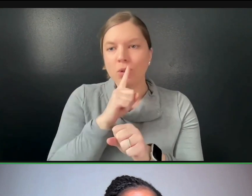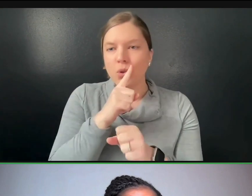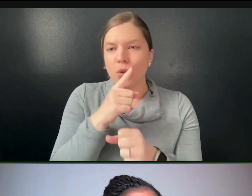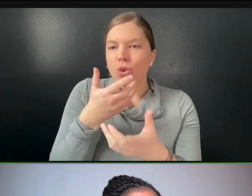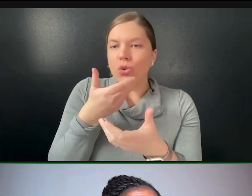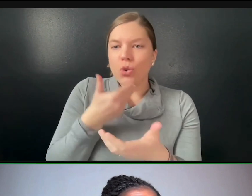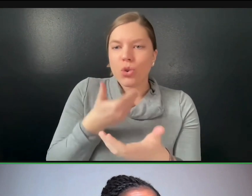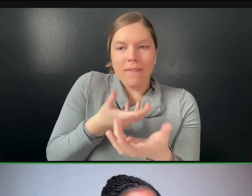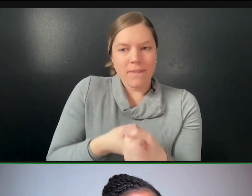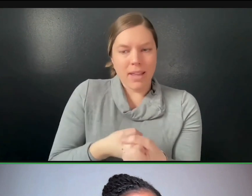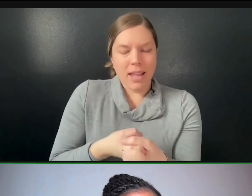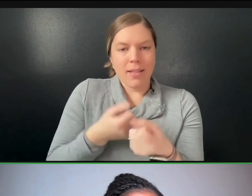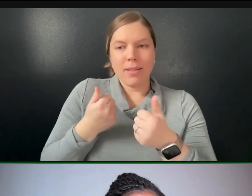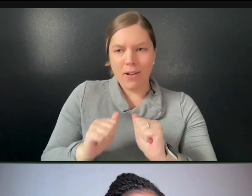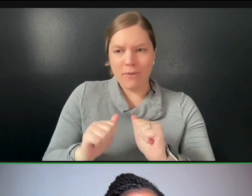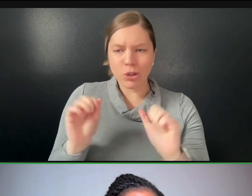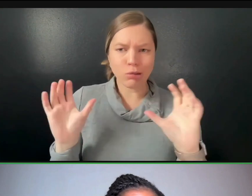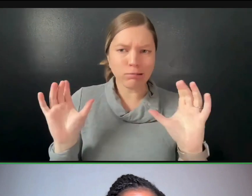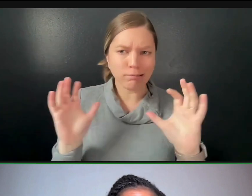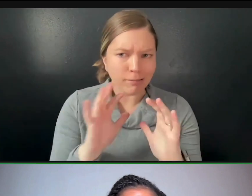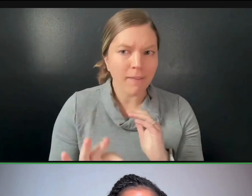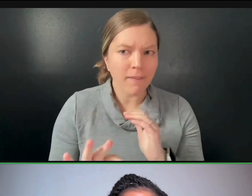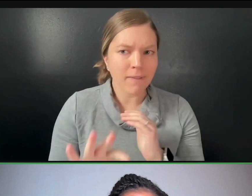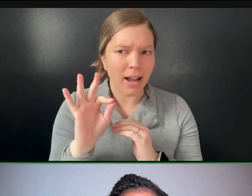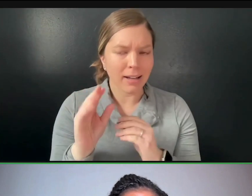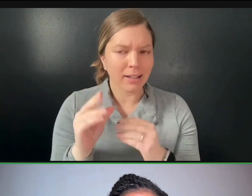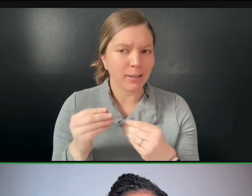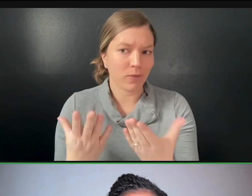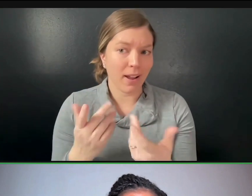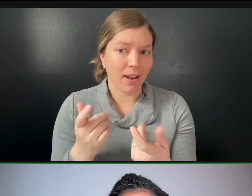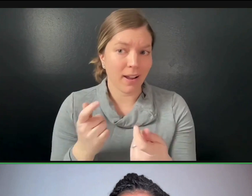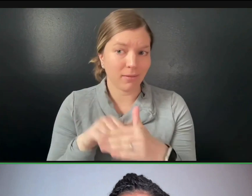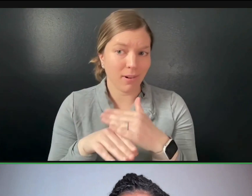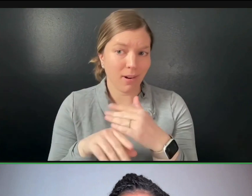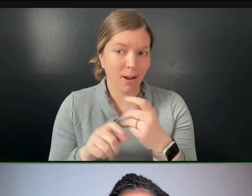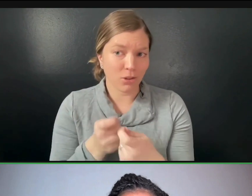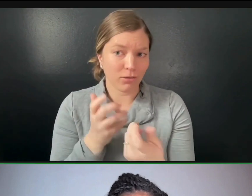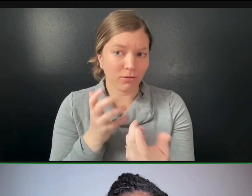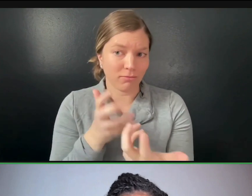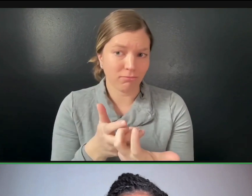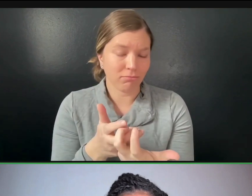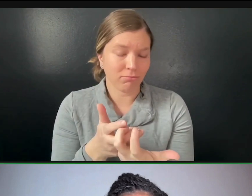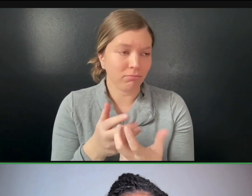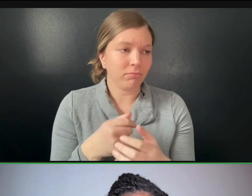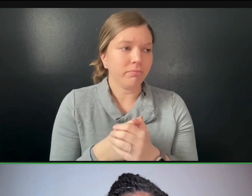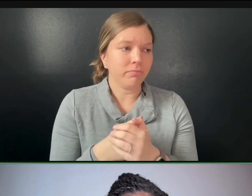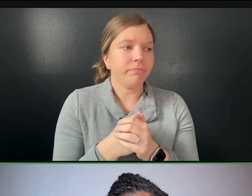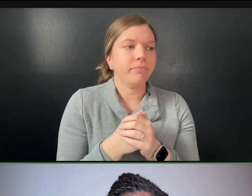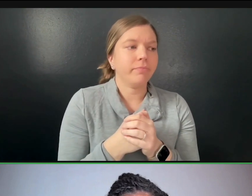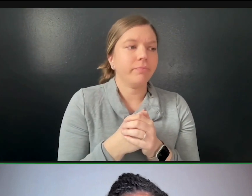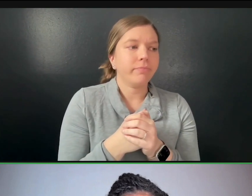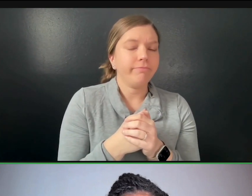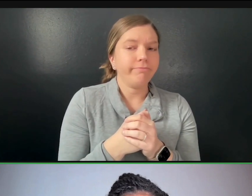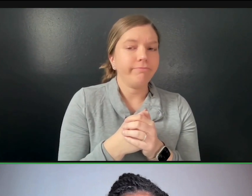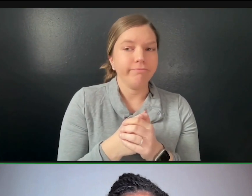your institute or school or university is required to try your best to provide those accommodations.